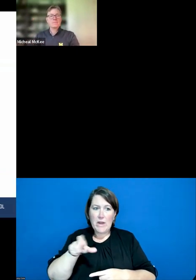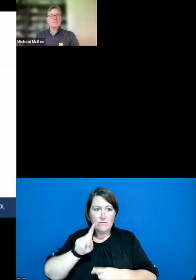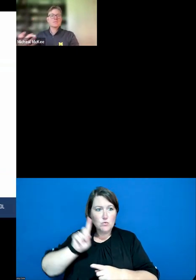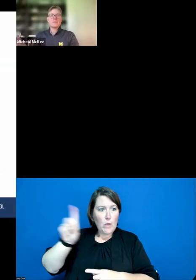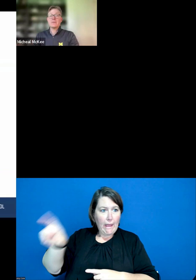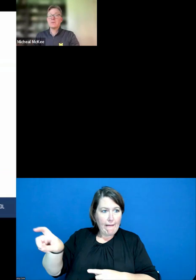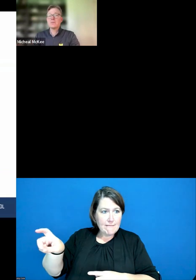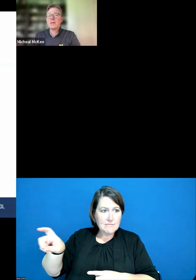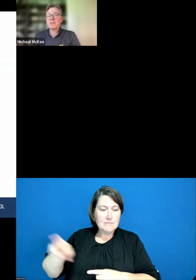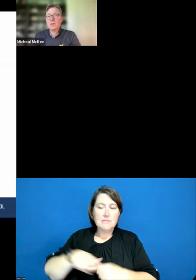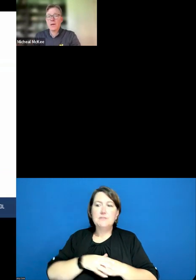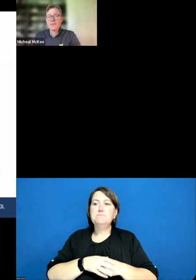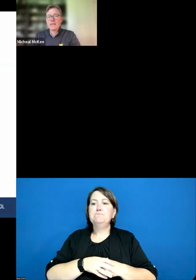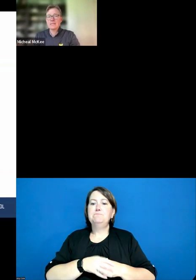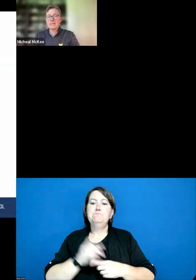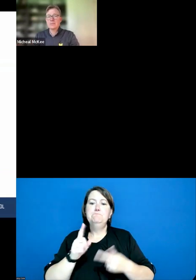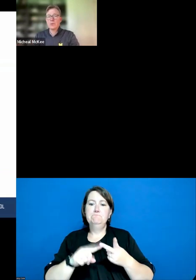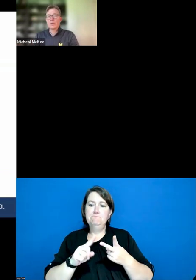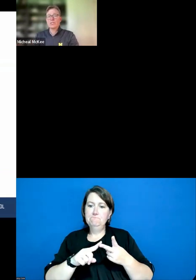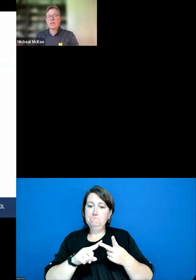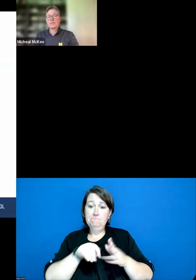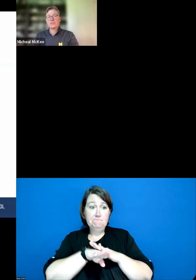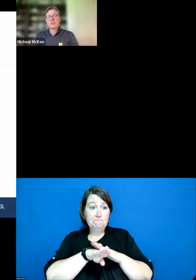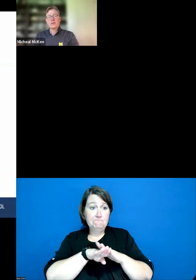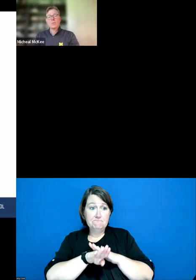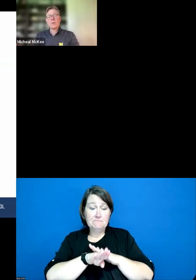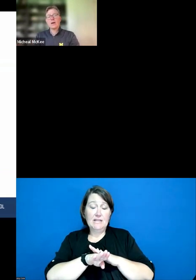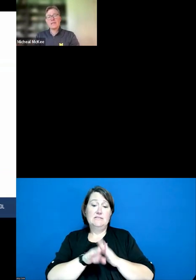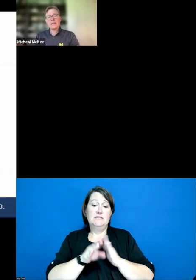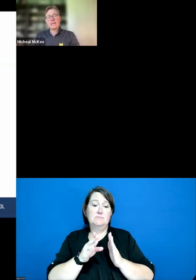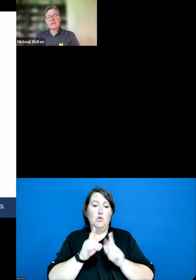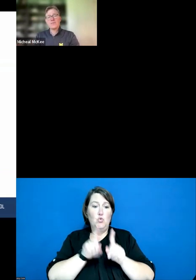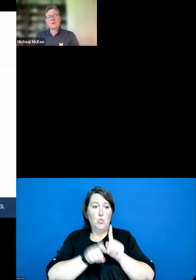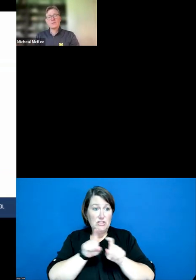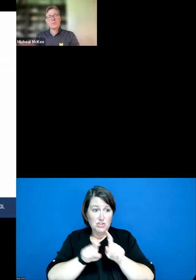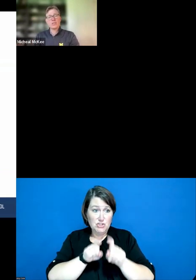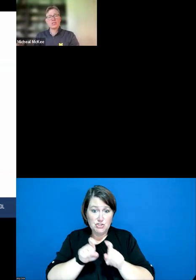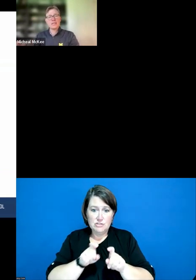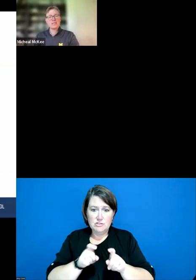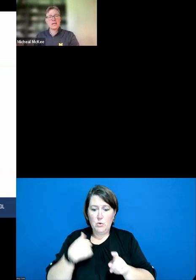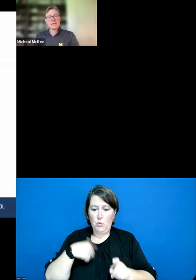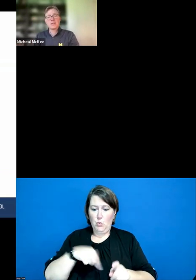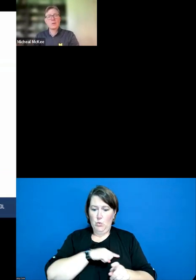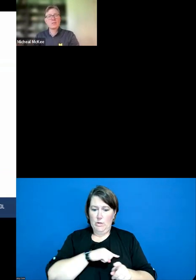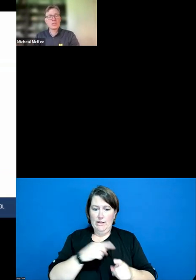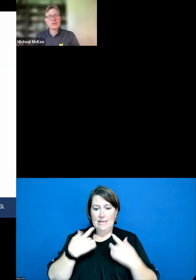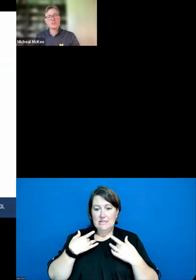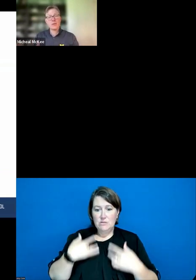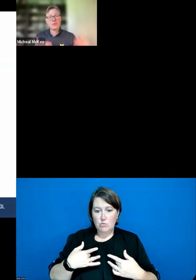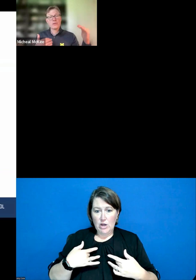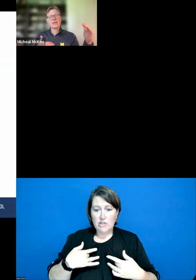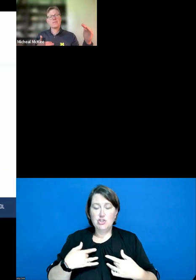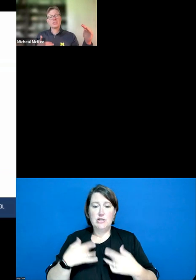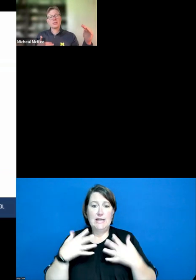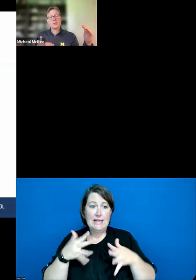Sometimes it was also having accessible questionnaires. We often give depression and anxiety questionnaires, but they're in English.